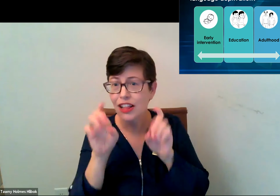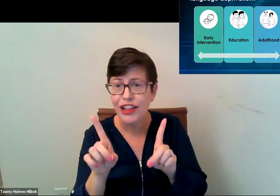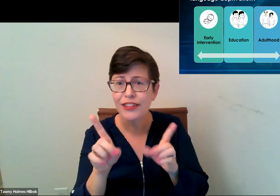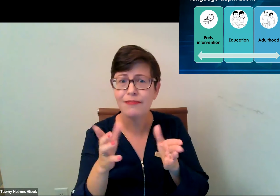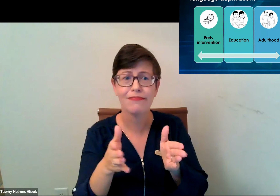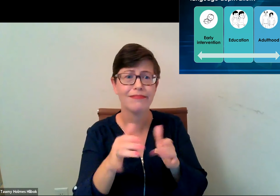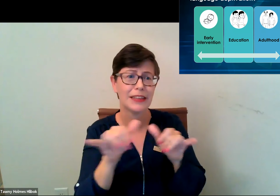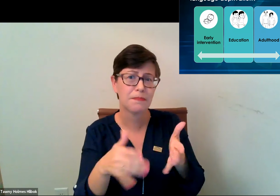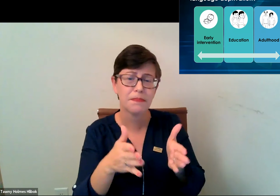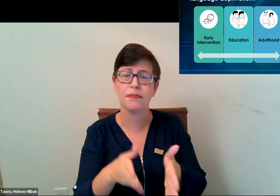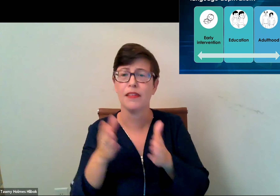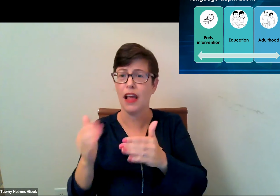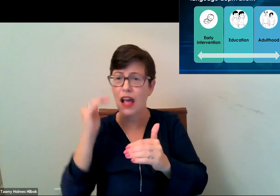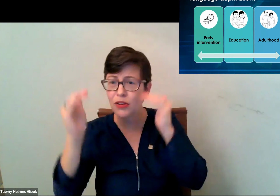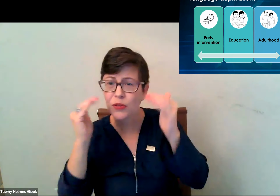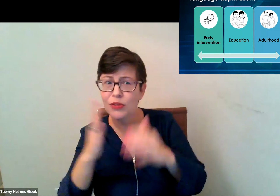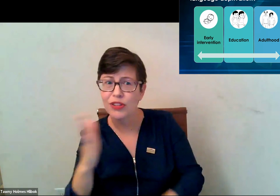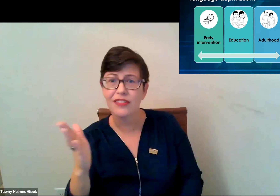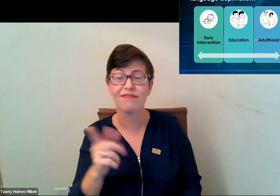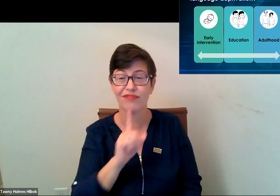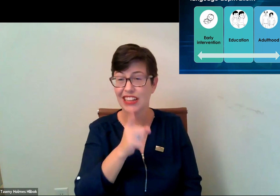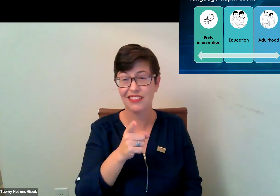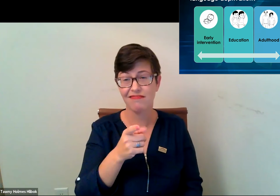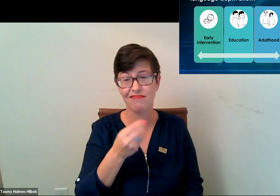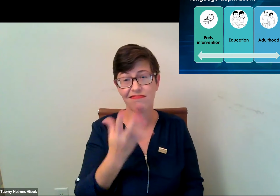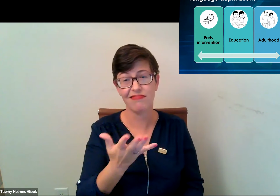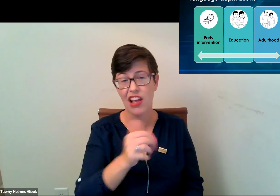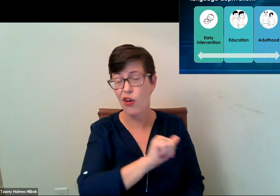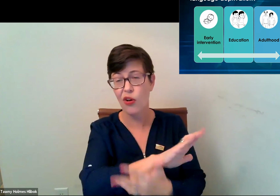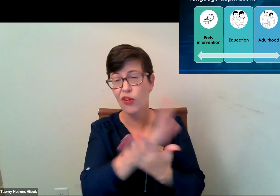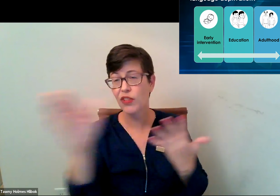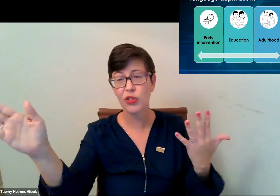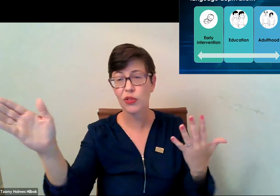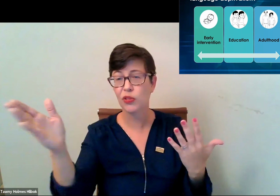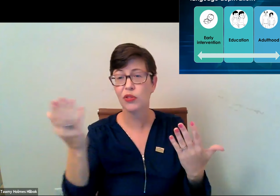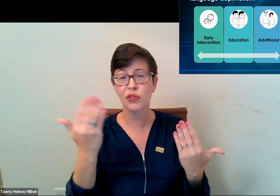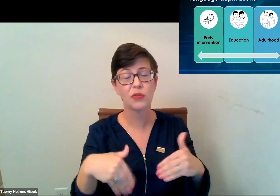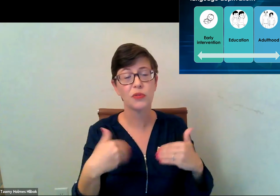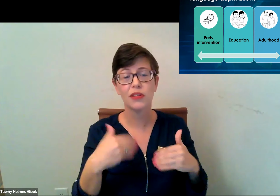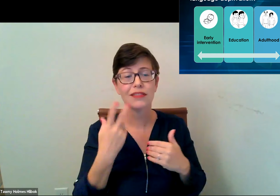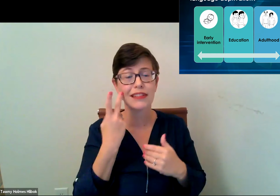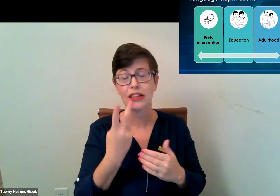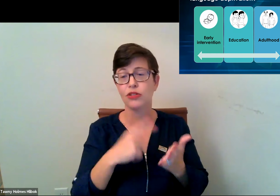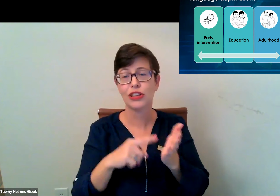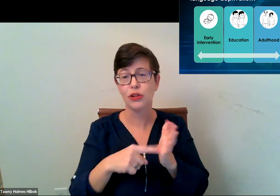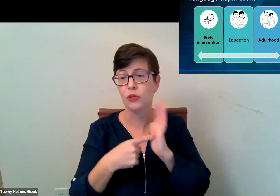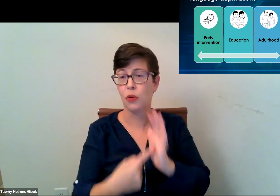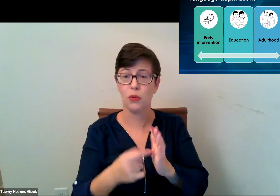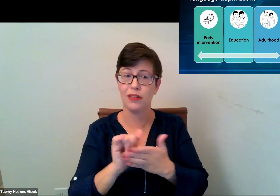deprivation happen is it an early intervention in education in adulthood, and, to be honest with you, it occurs throughout a person's life.